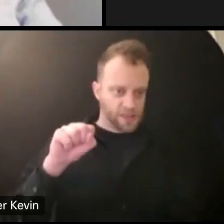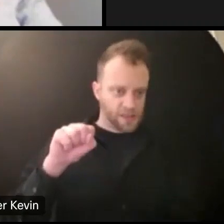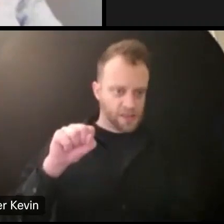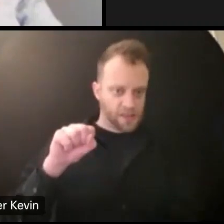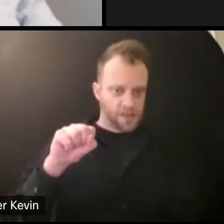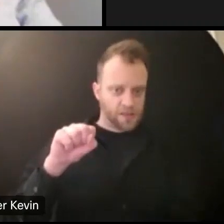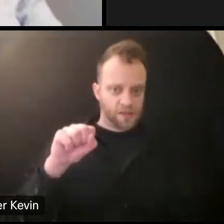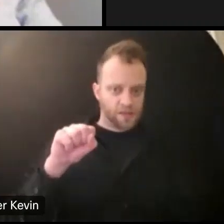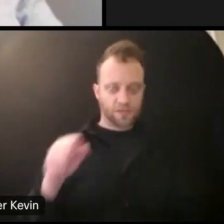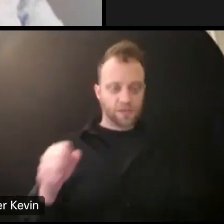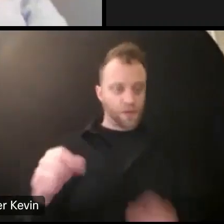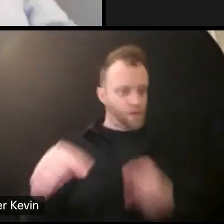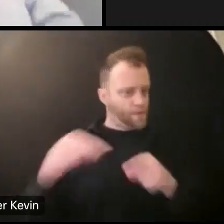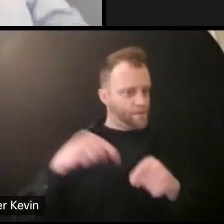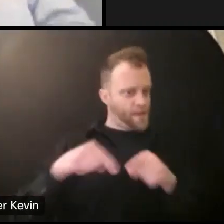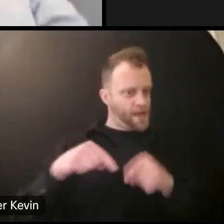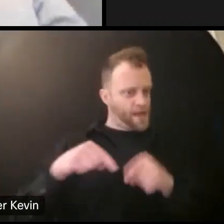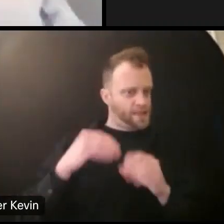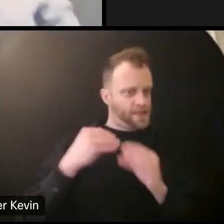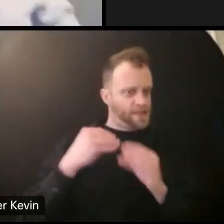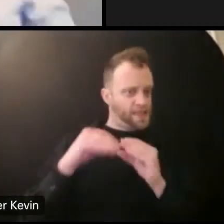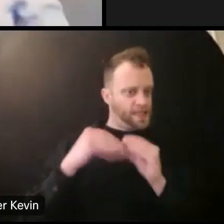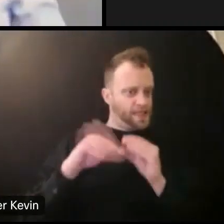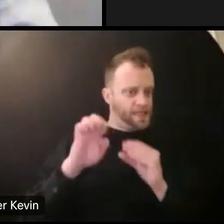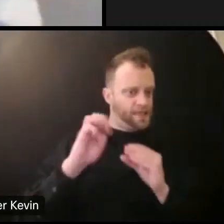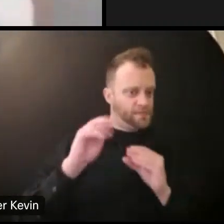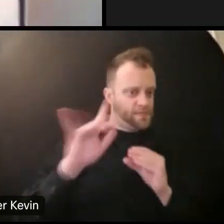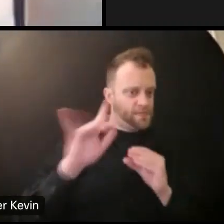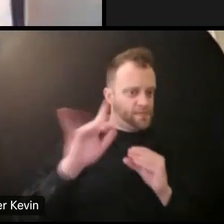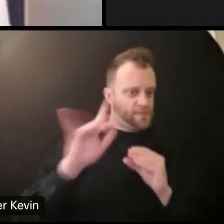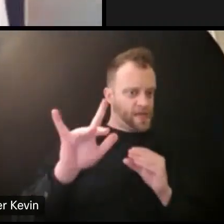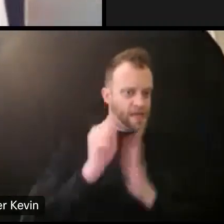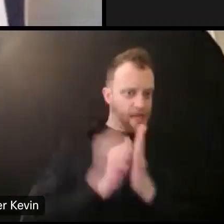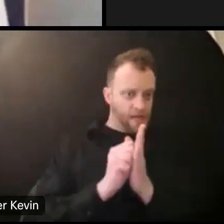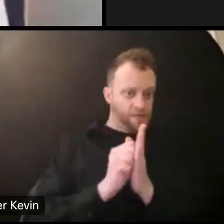the email accounts one of the things that's been very helpful I know in transitions is just having